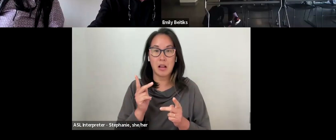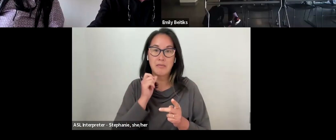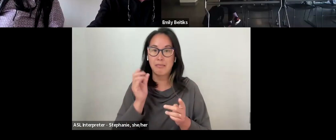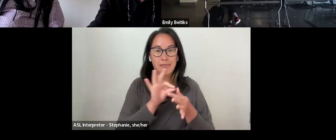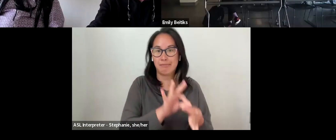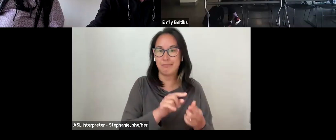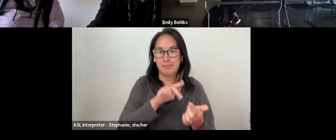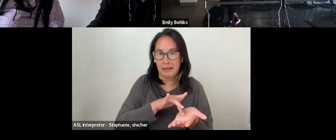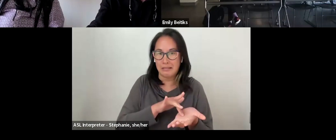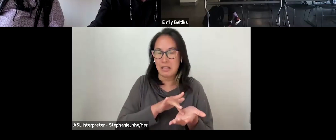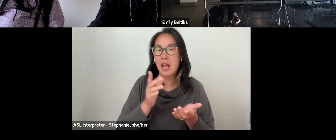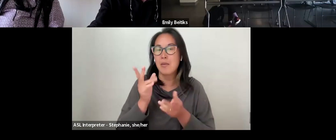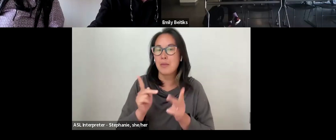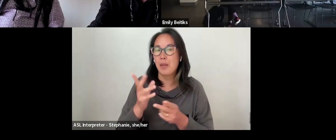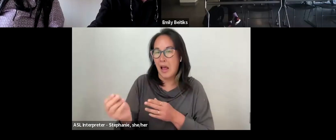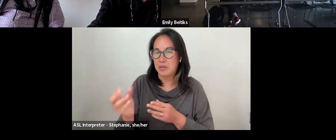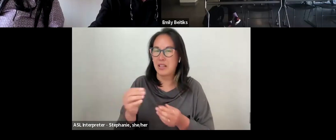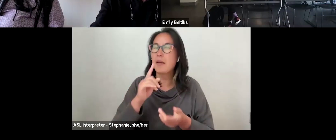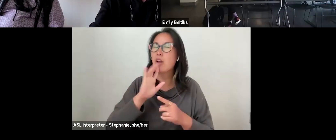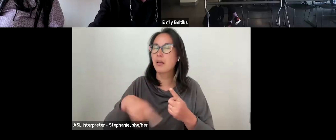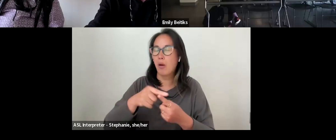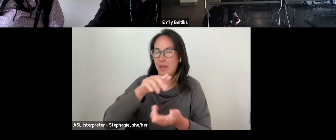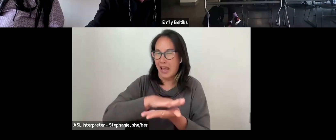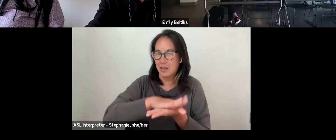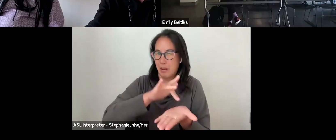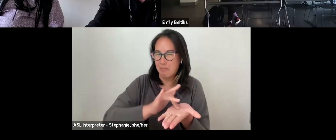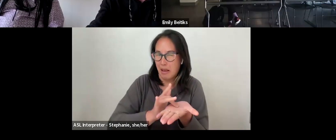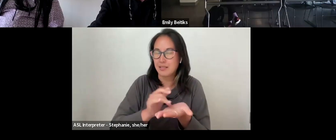and I'm talking here about academic medicine, not medical practice as a whole.